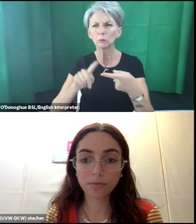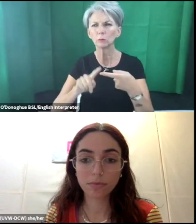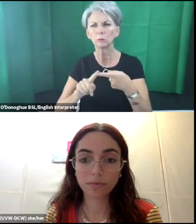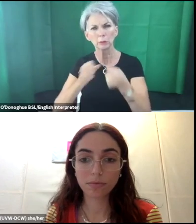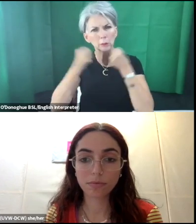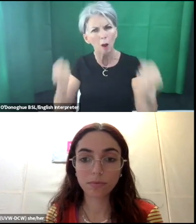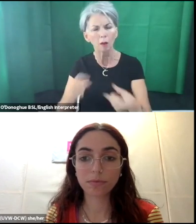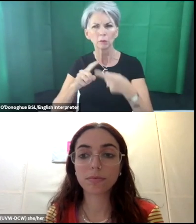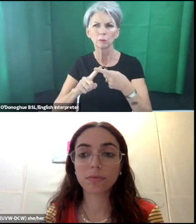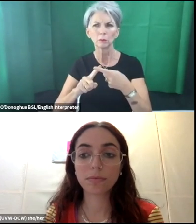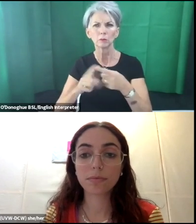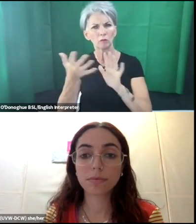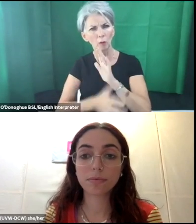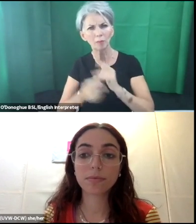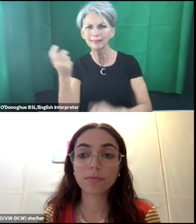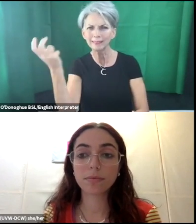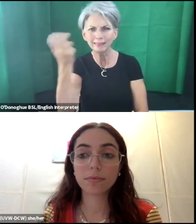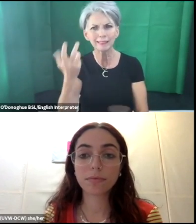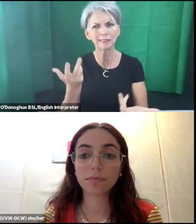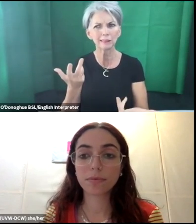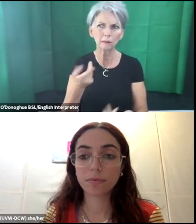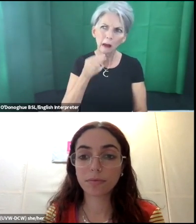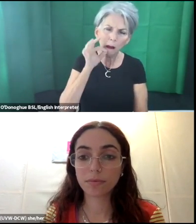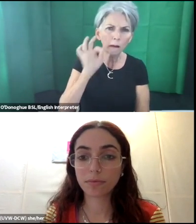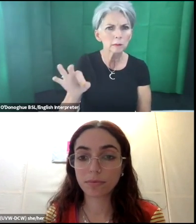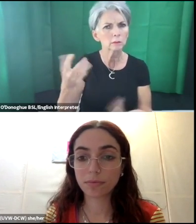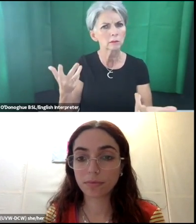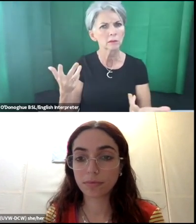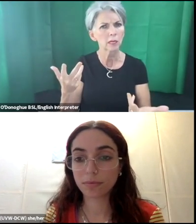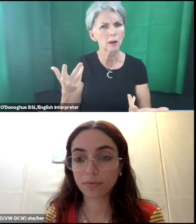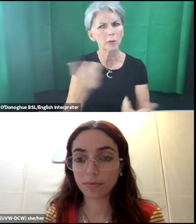to the city with the idea of taking up as much space as we can, replacing